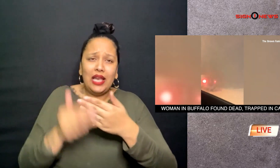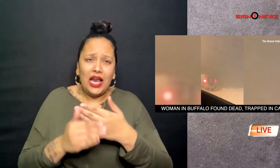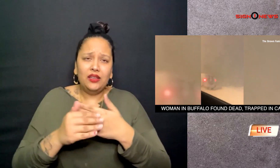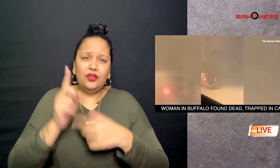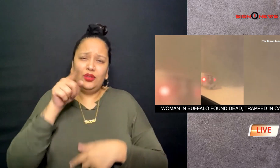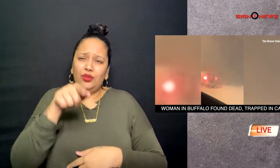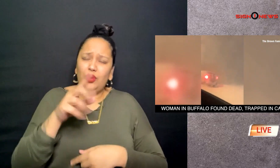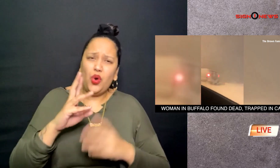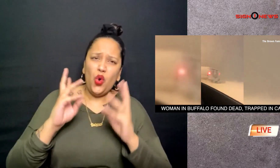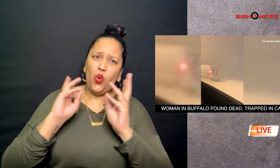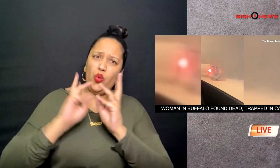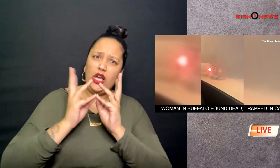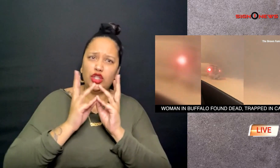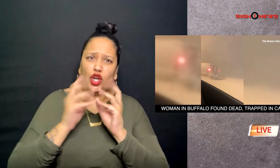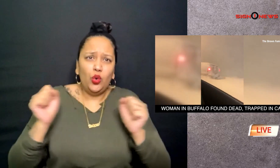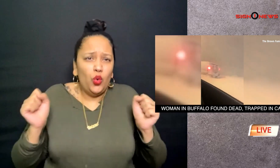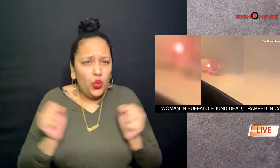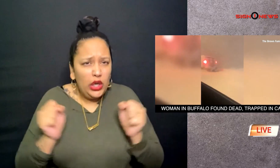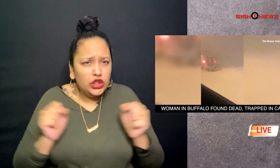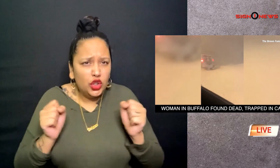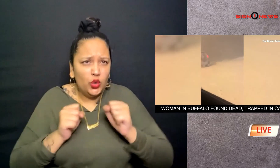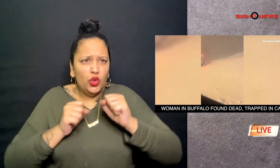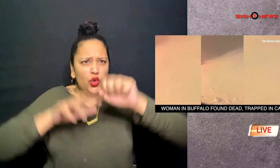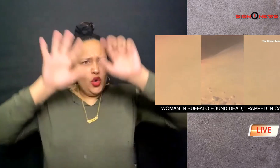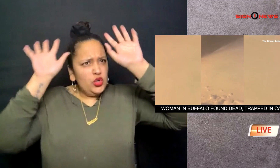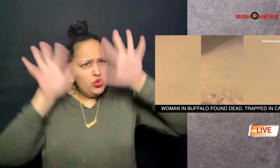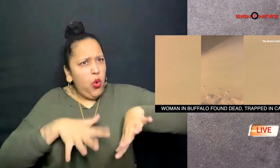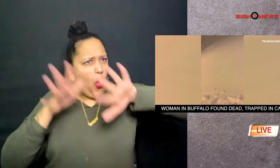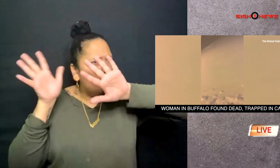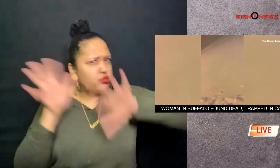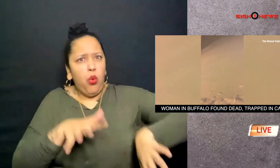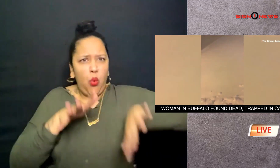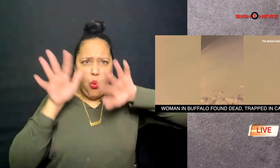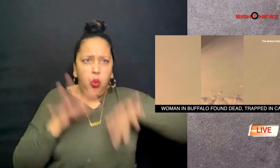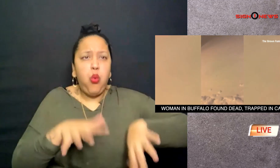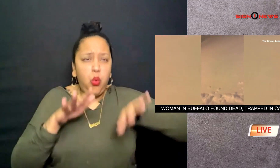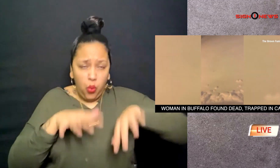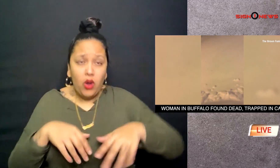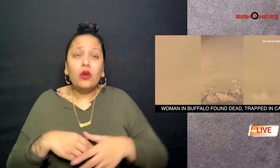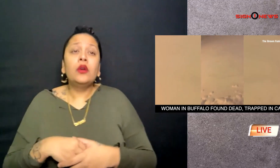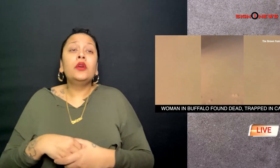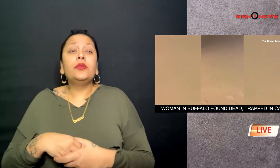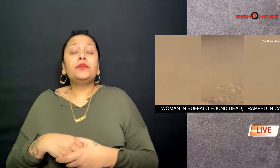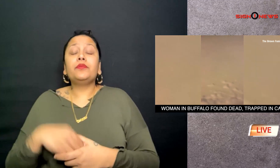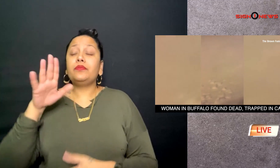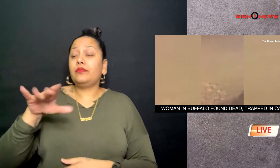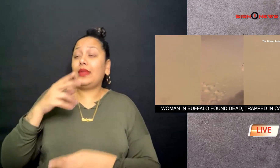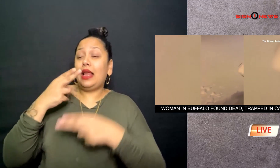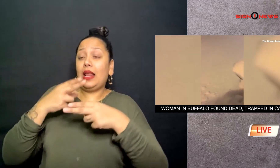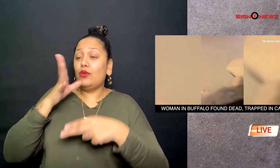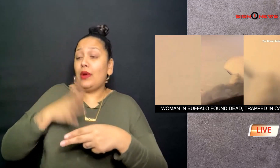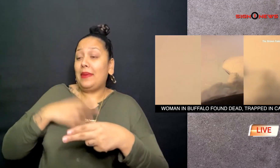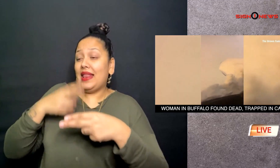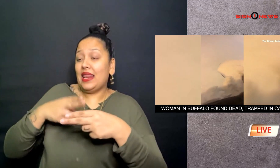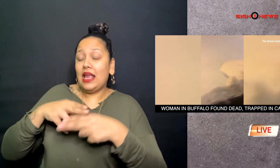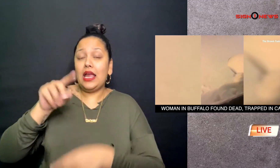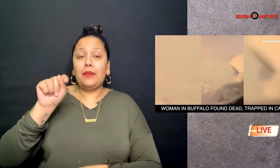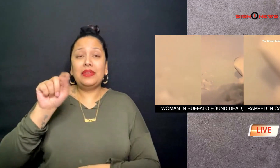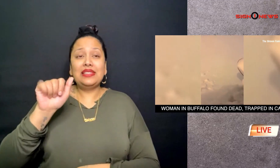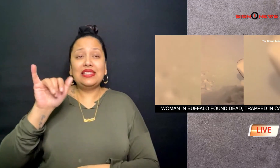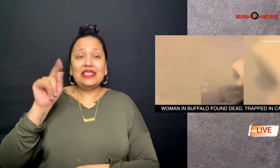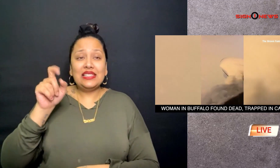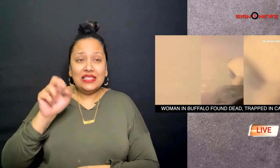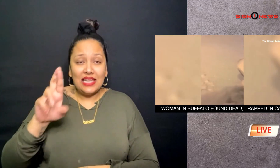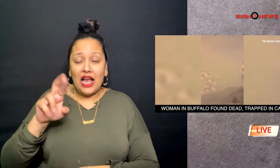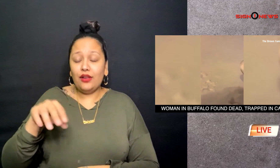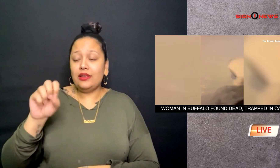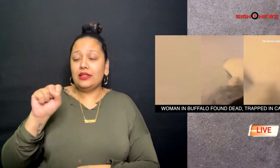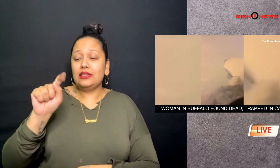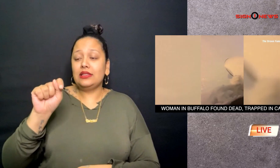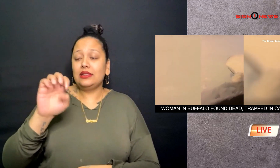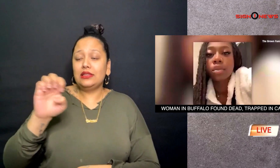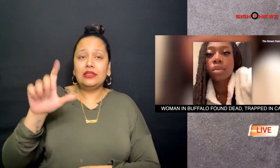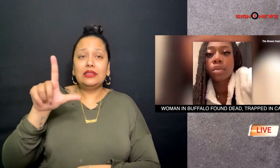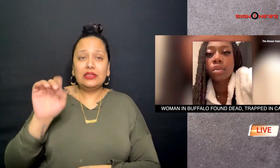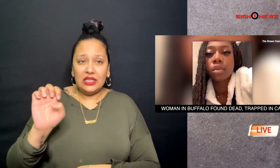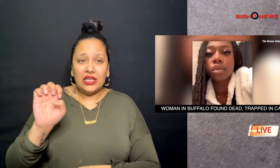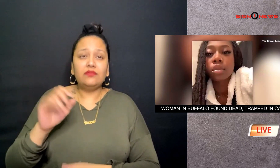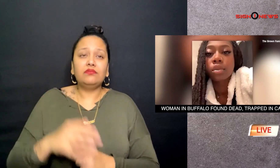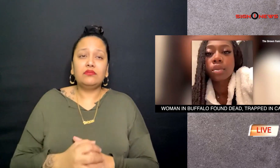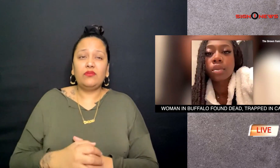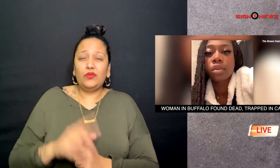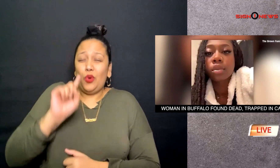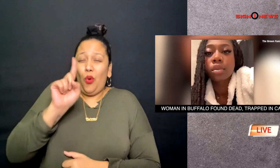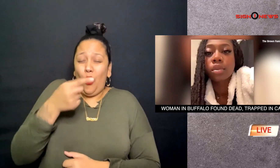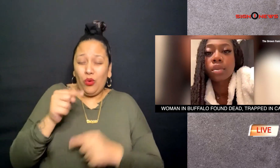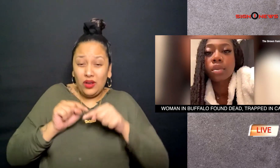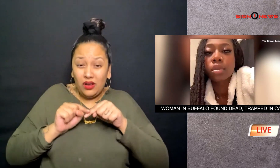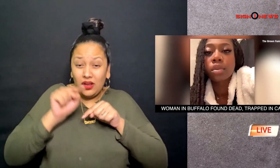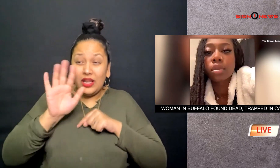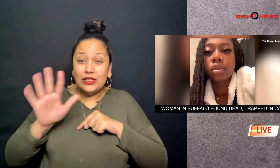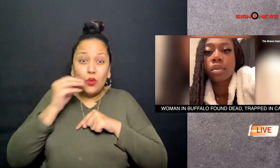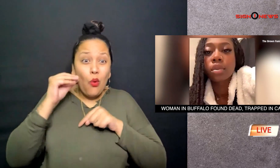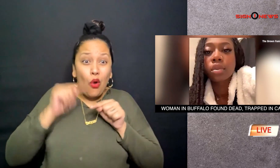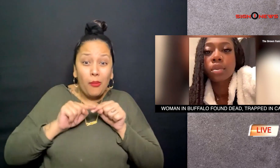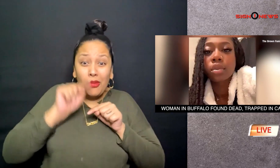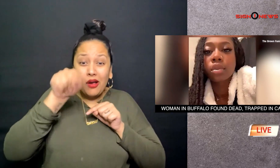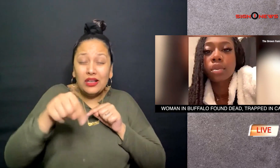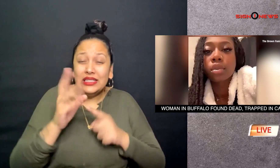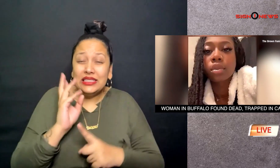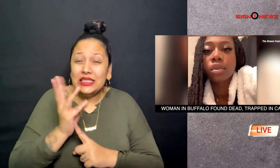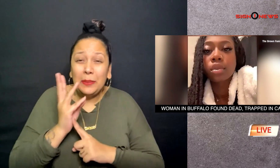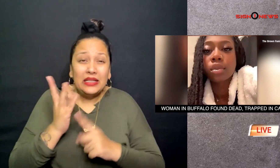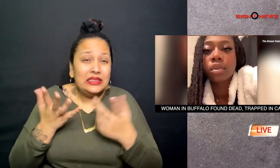weekend's winter storm Taylor Steele was only six minutes away from